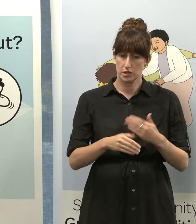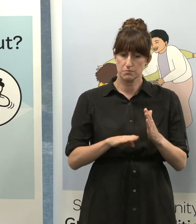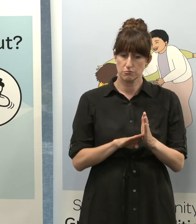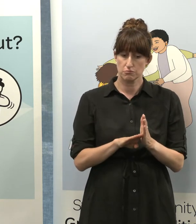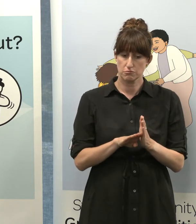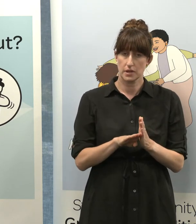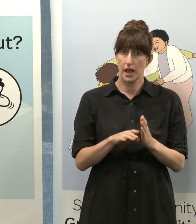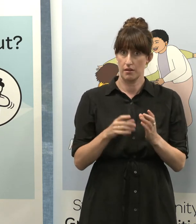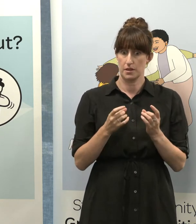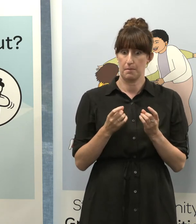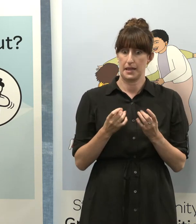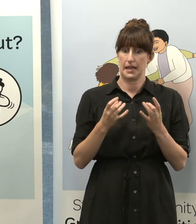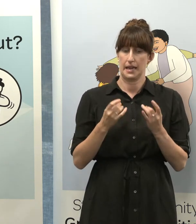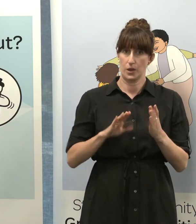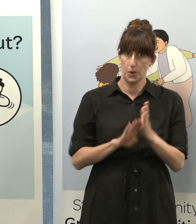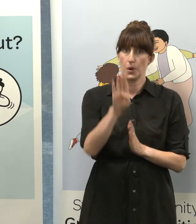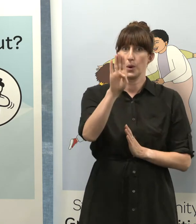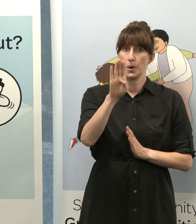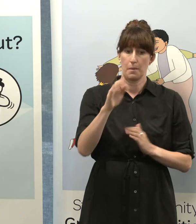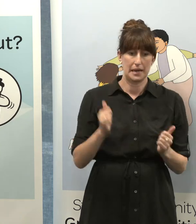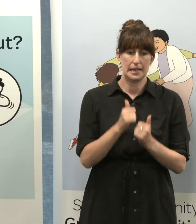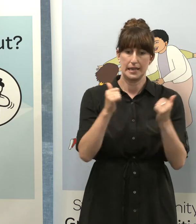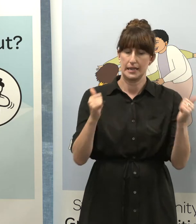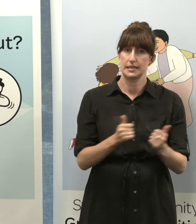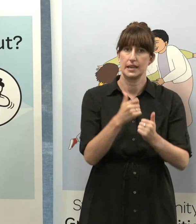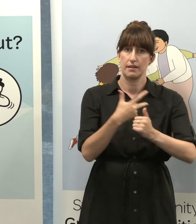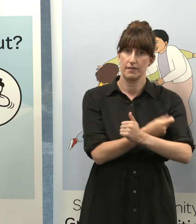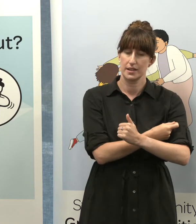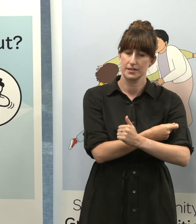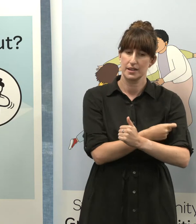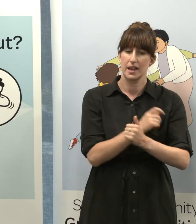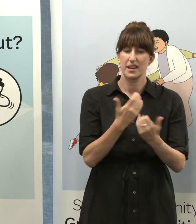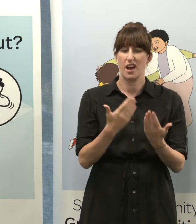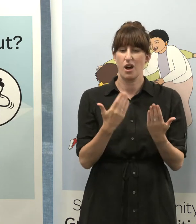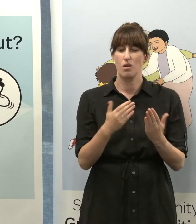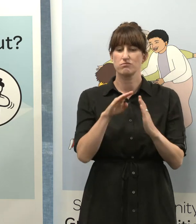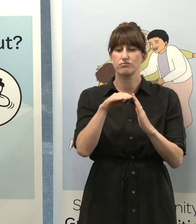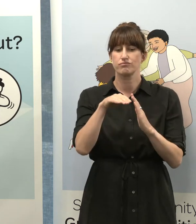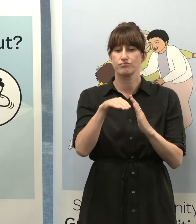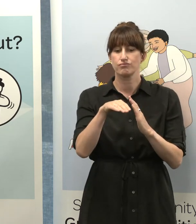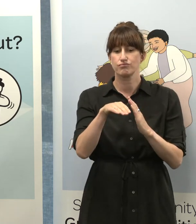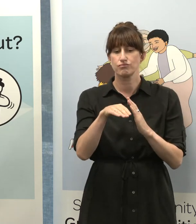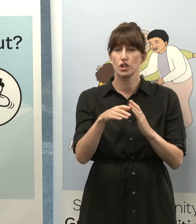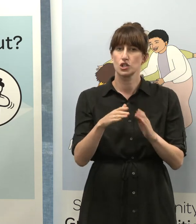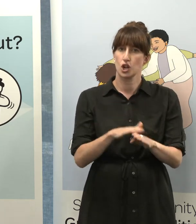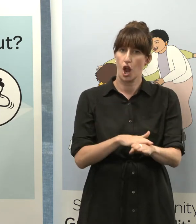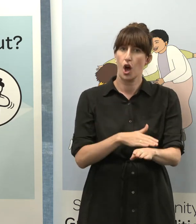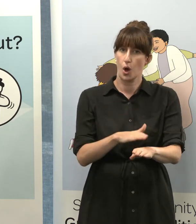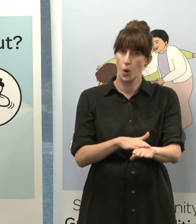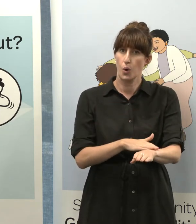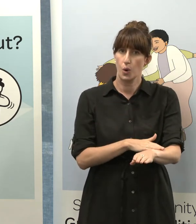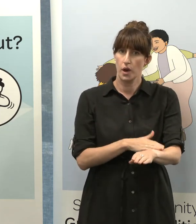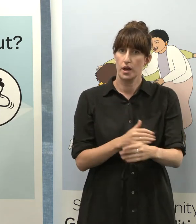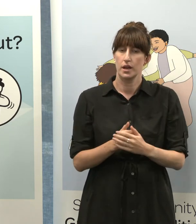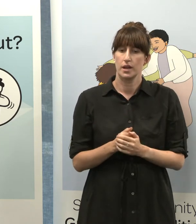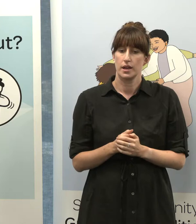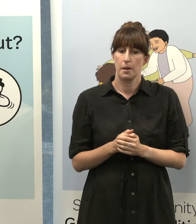around 53% now overall and we are still seeing steady progress. We saw an initial surge and large numbers vaccinated in